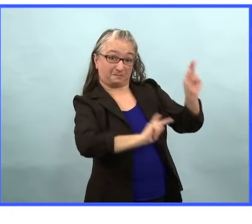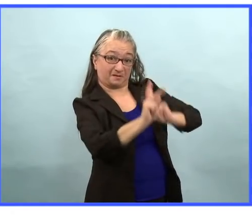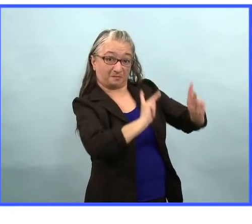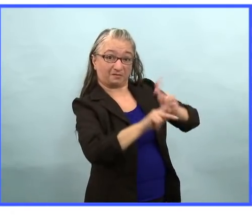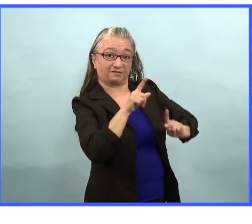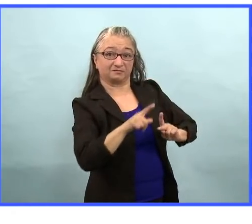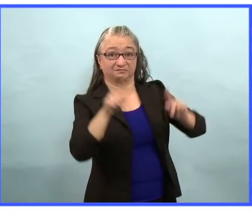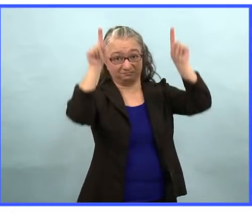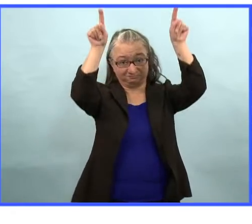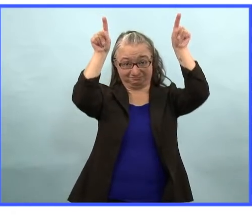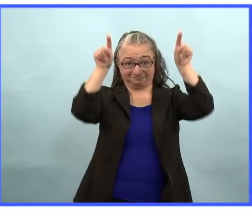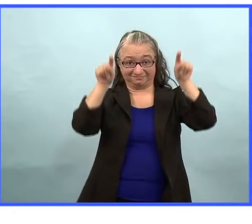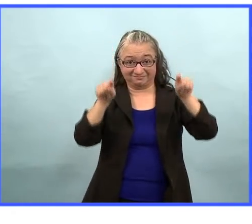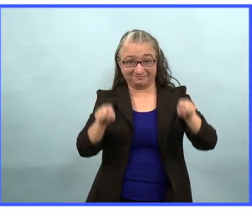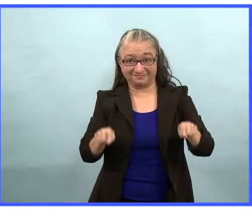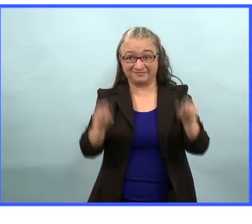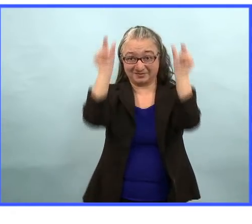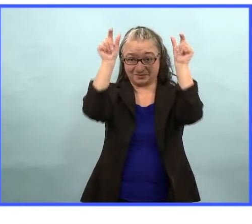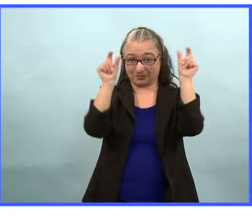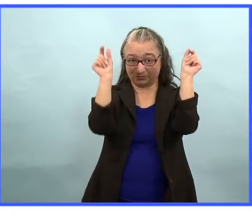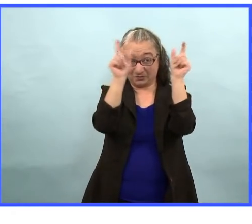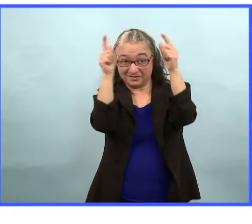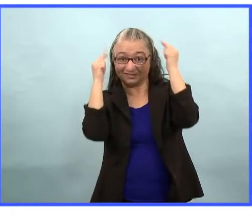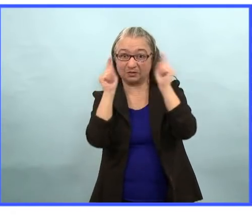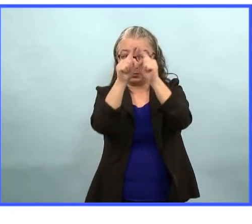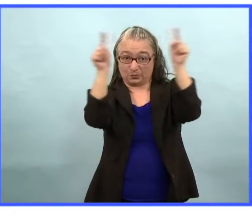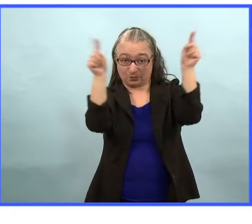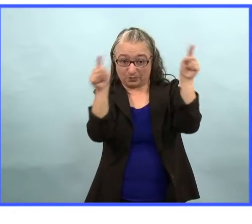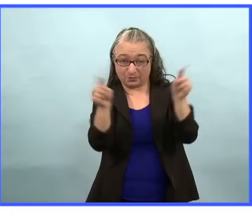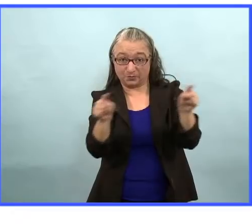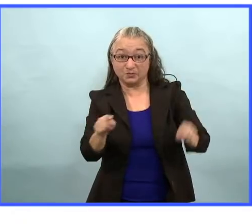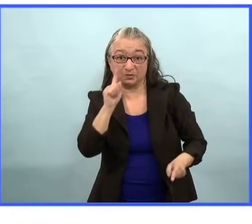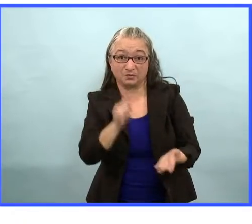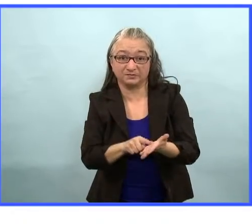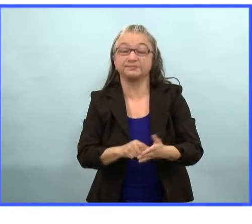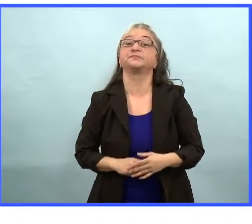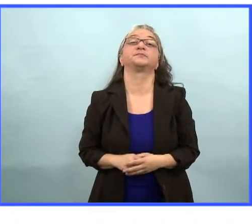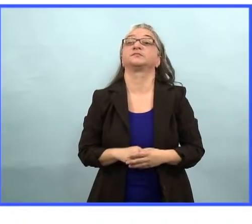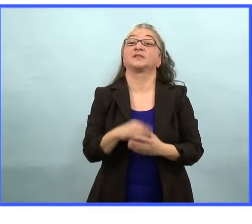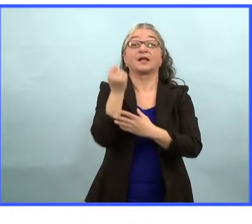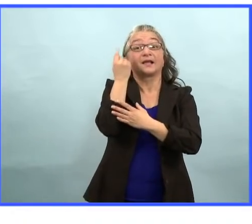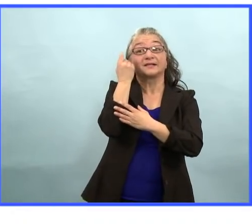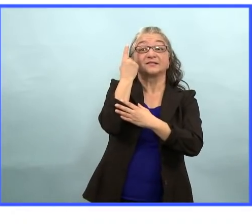aggregated all bypak communities together it's important that we keep in mind the diversity or